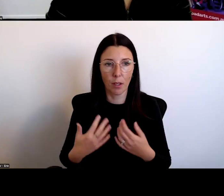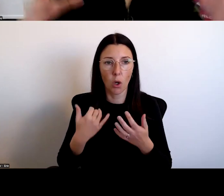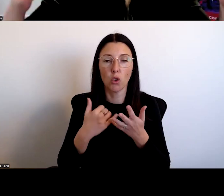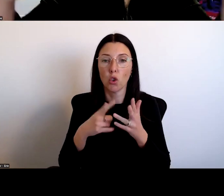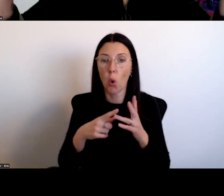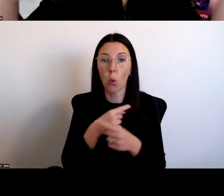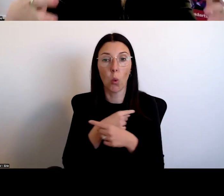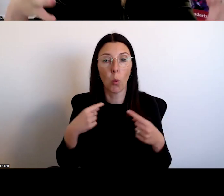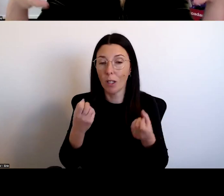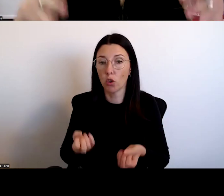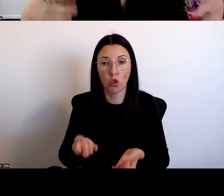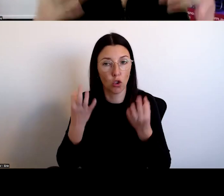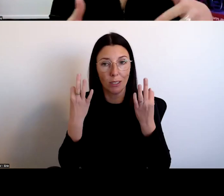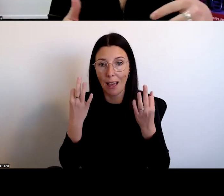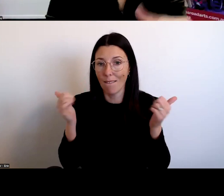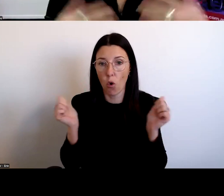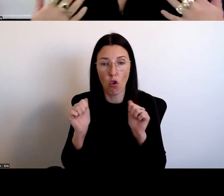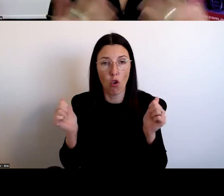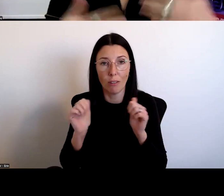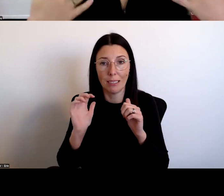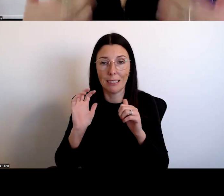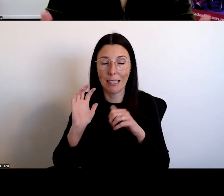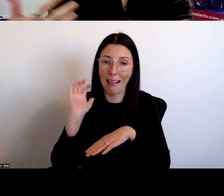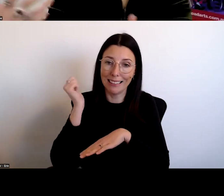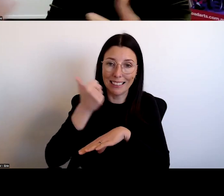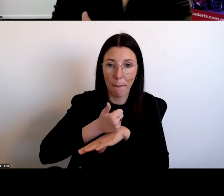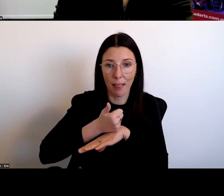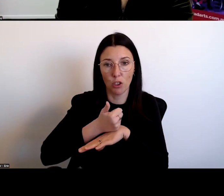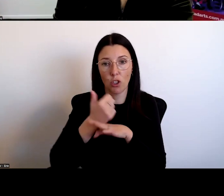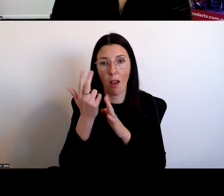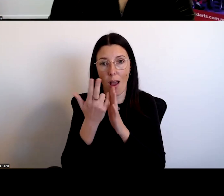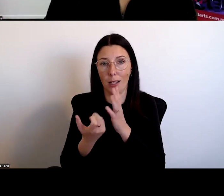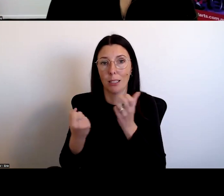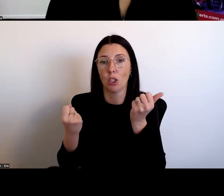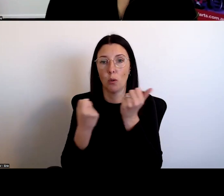established arts supporter base. We are developing it as we go.